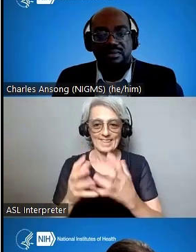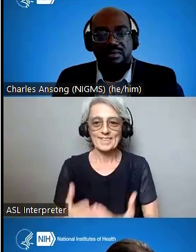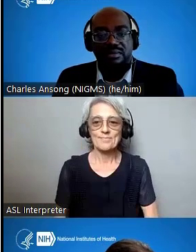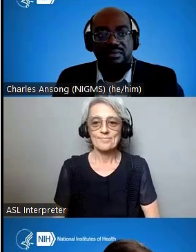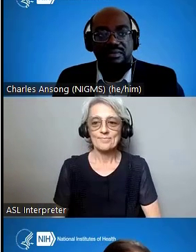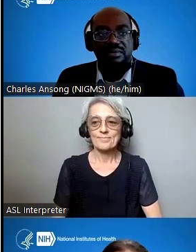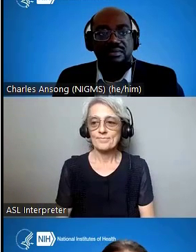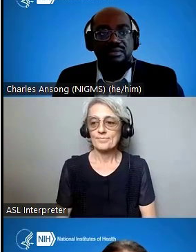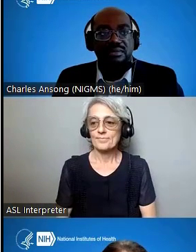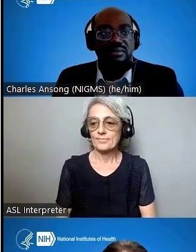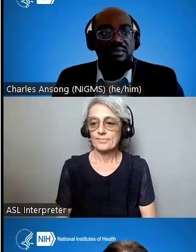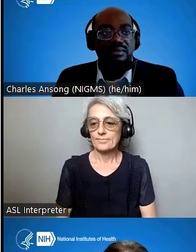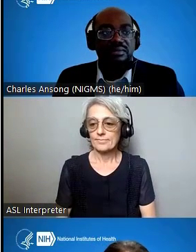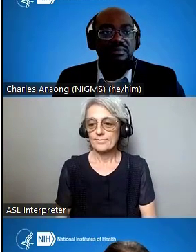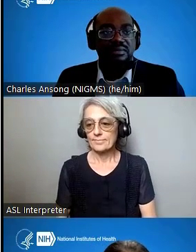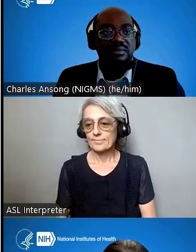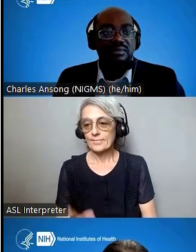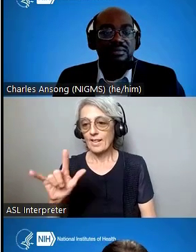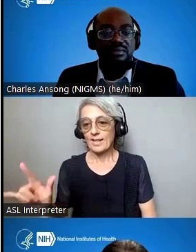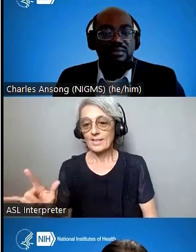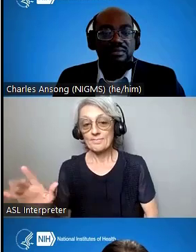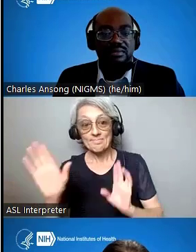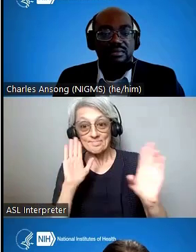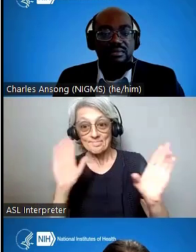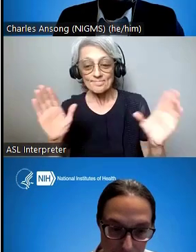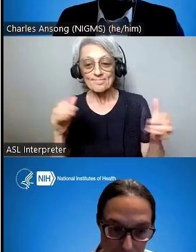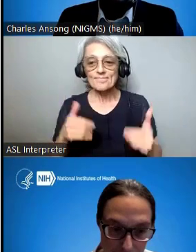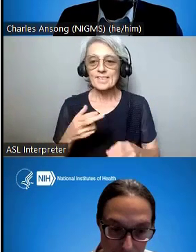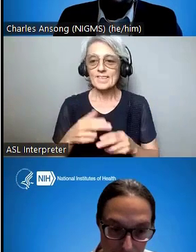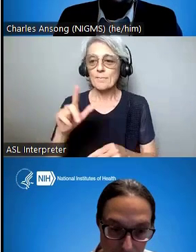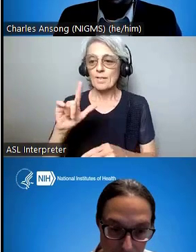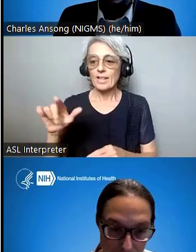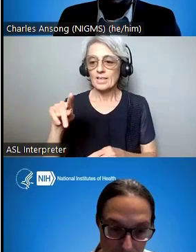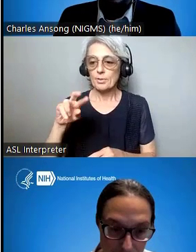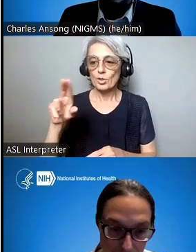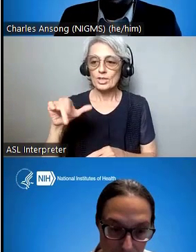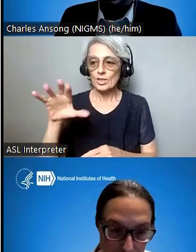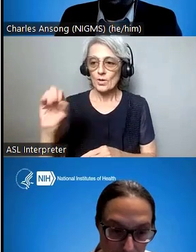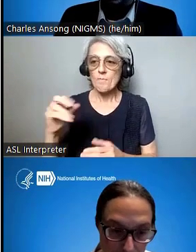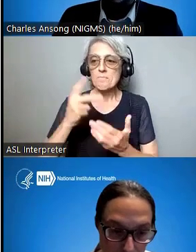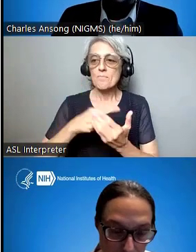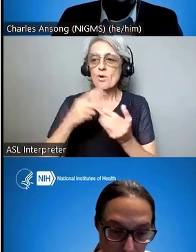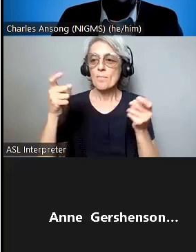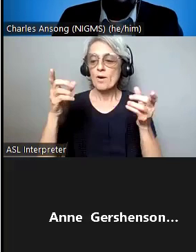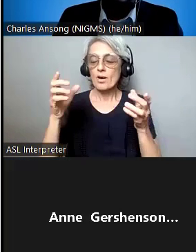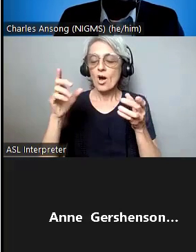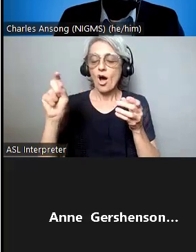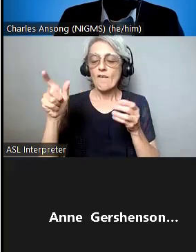Liz Perruccio: Hi, everybody. My name is Liz Perruccio. I'm one of the program officers at the National Institute of Nursing Research,